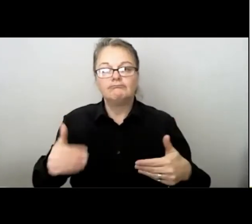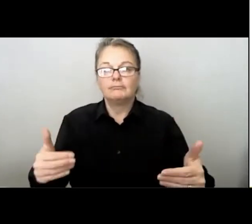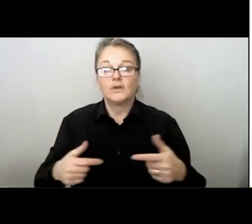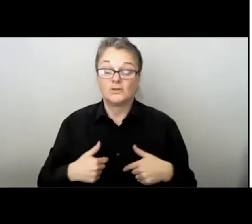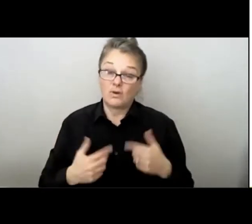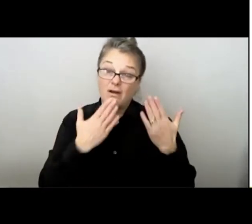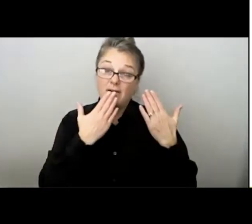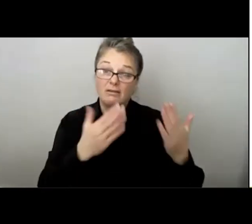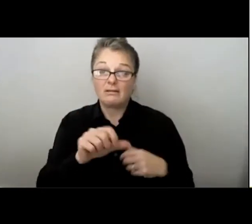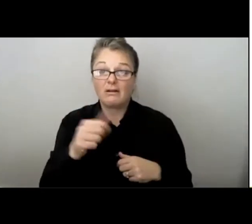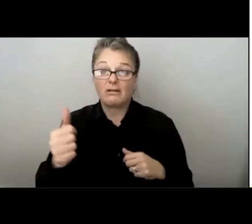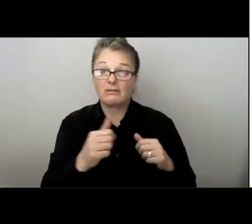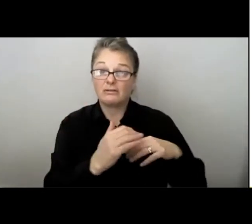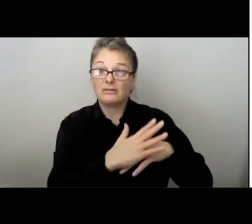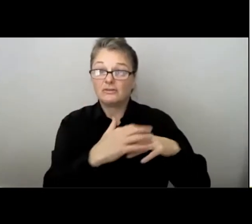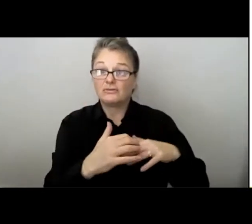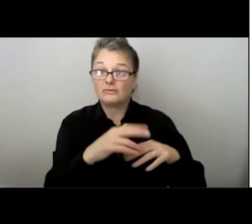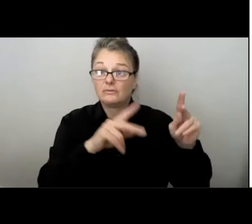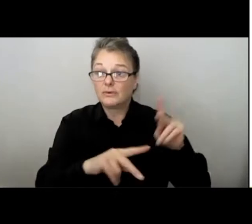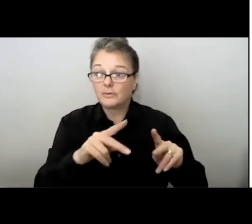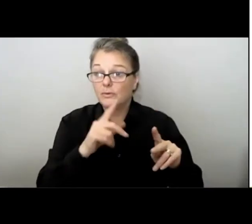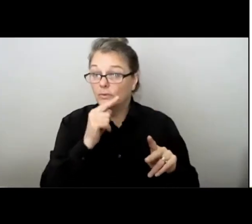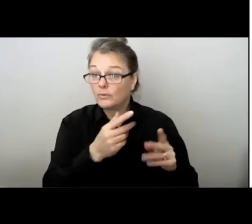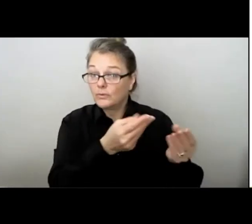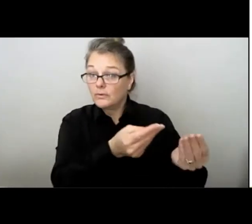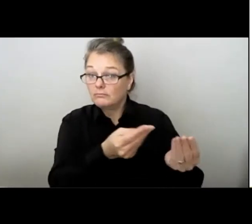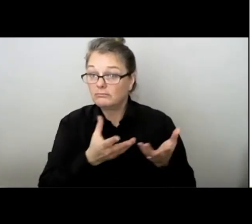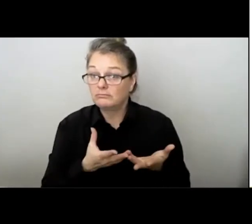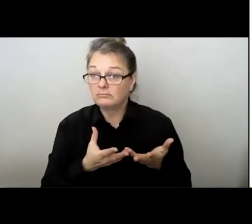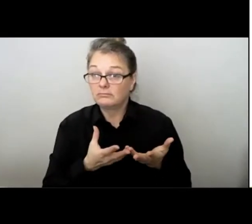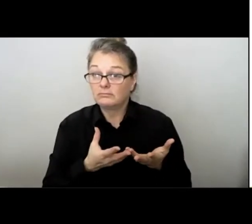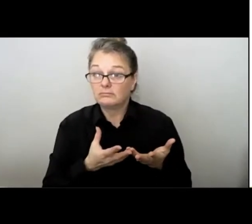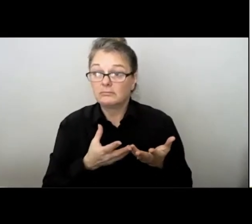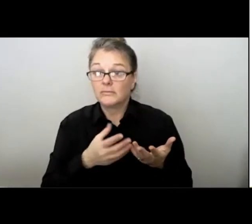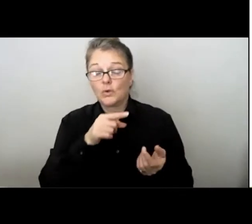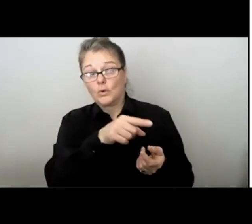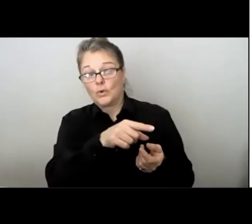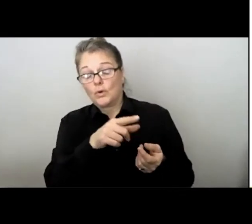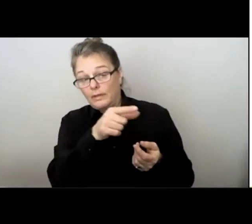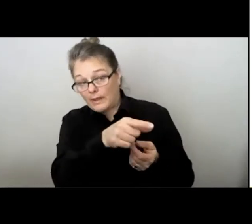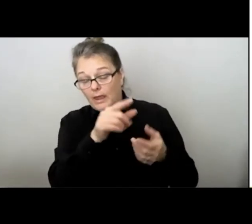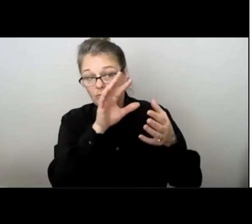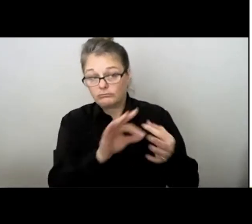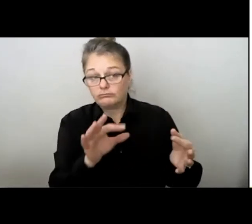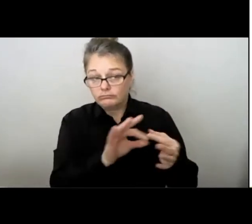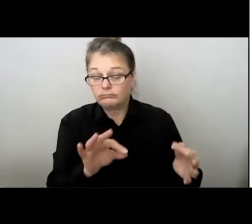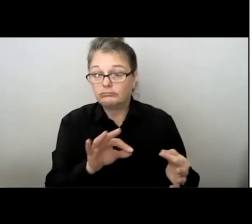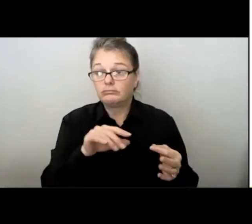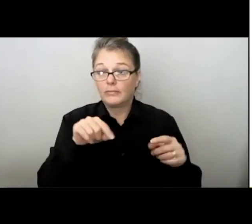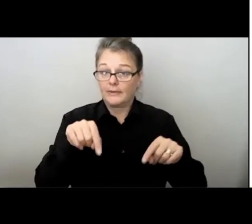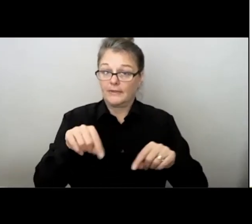I THANK OTHER INDIGENOUS PEOPLES WHO HAVE EXPRESSED THIS LAND ACKNOWLEDGMENT AND